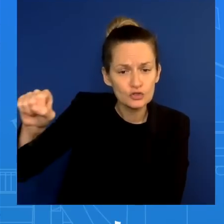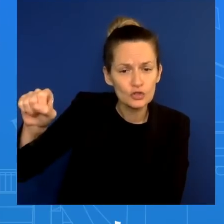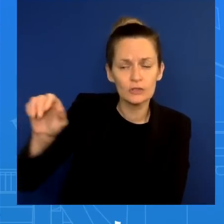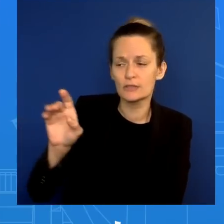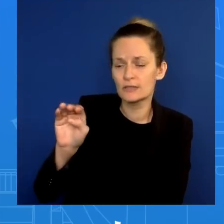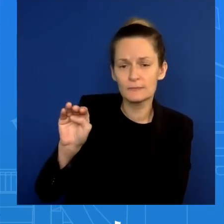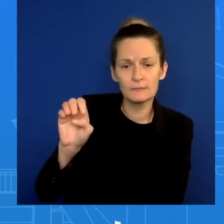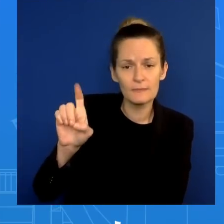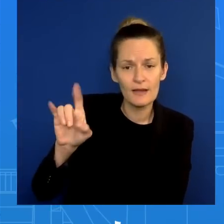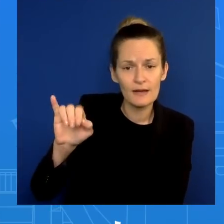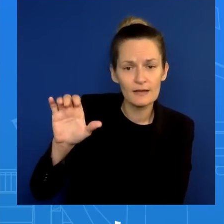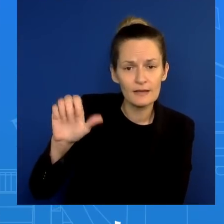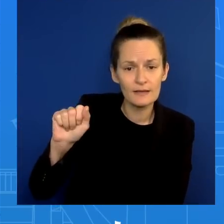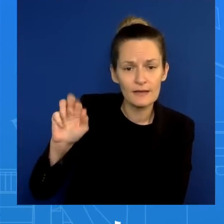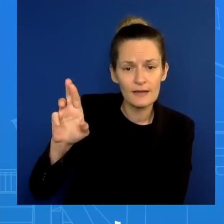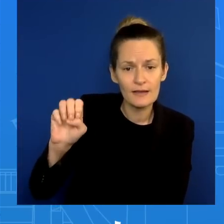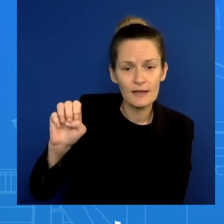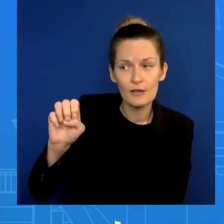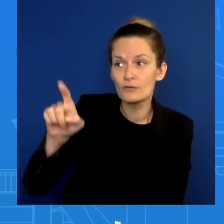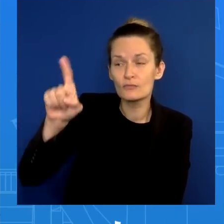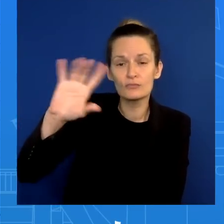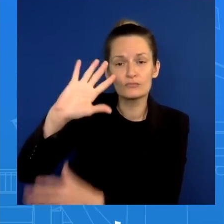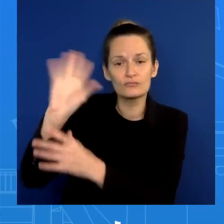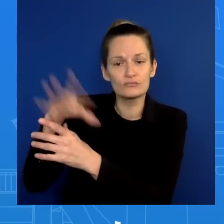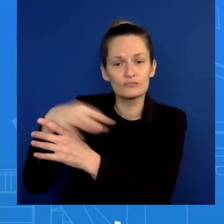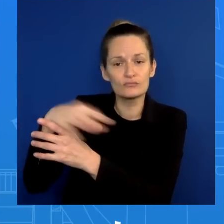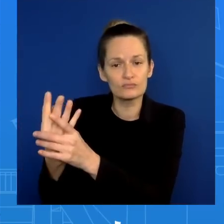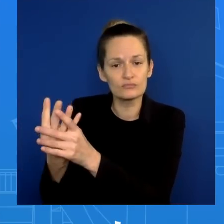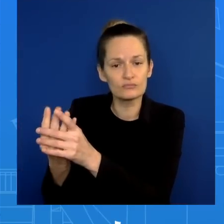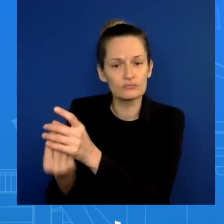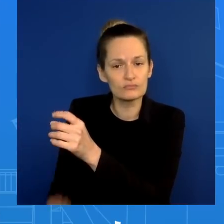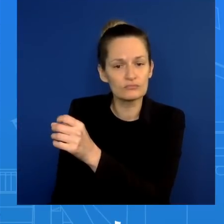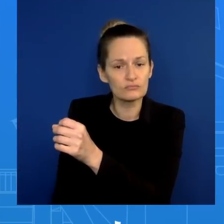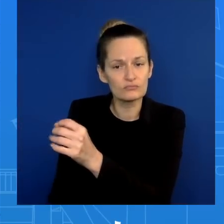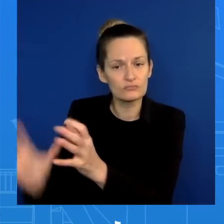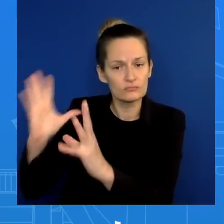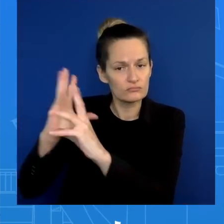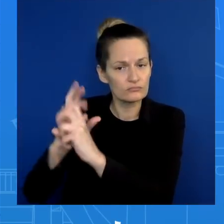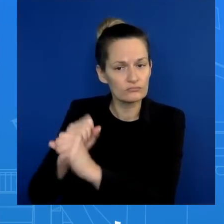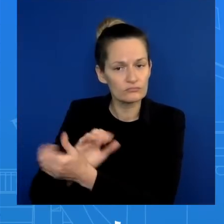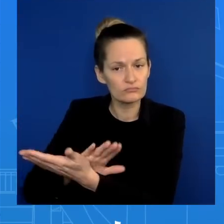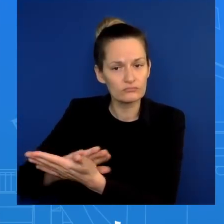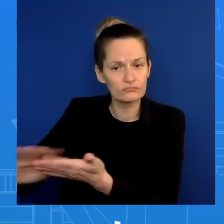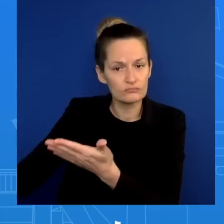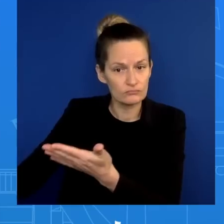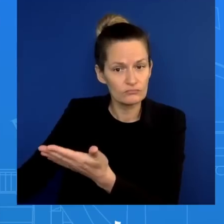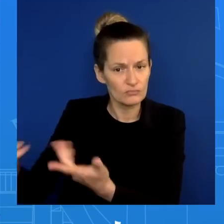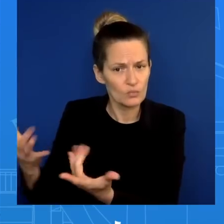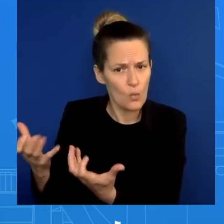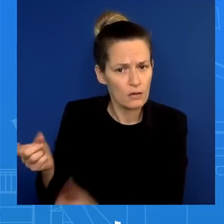is what we have done in this 19 months for the American people.